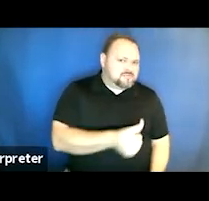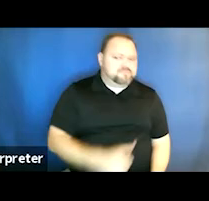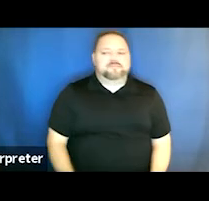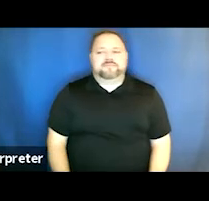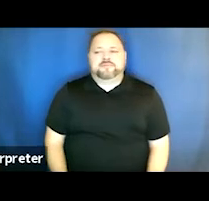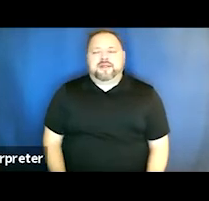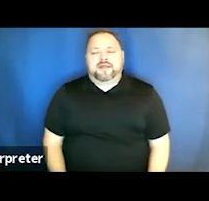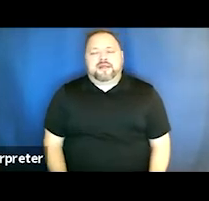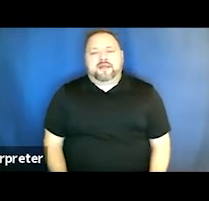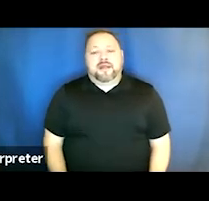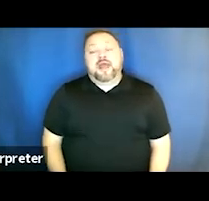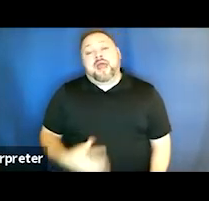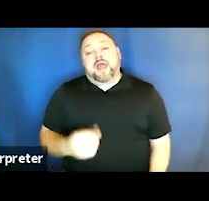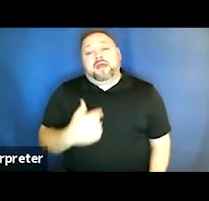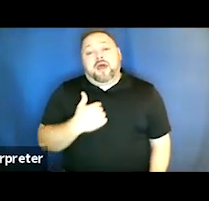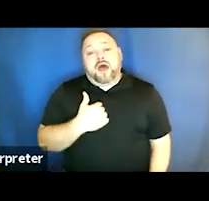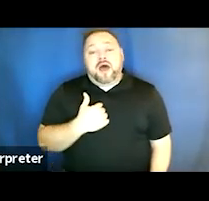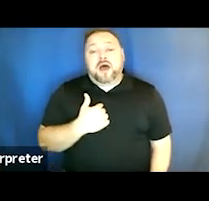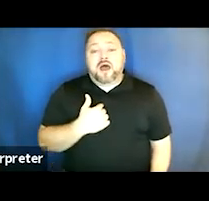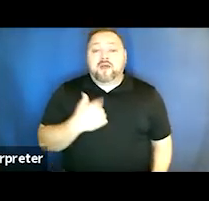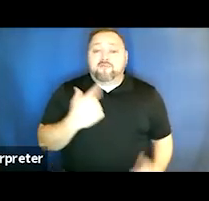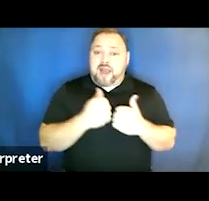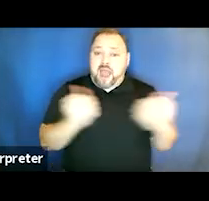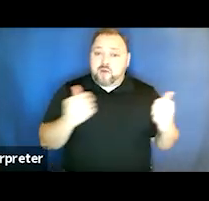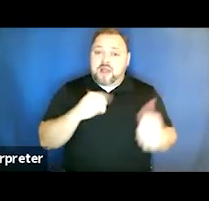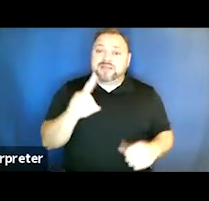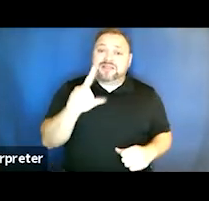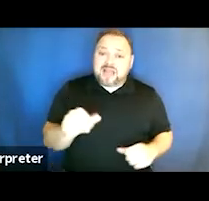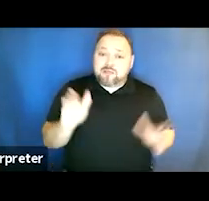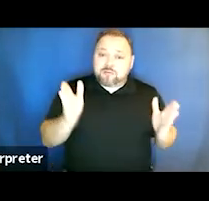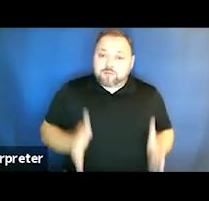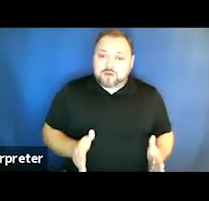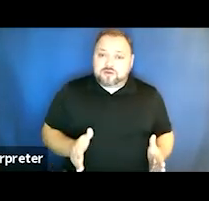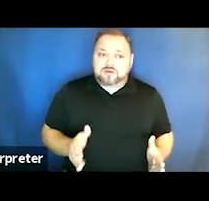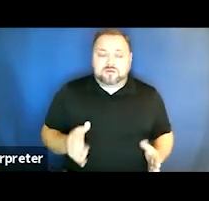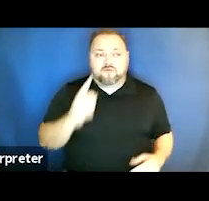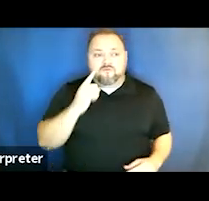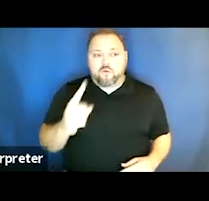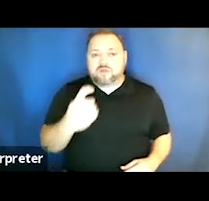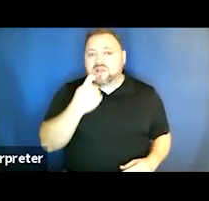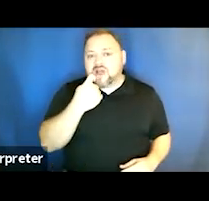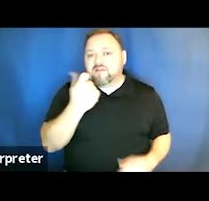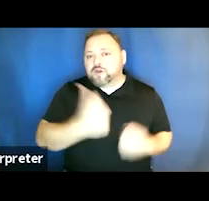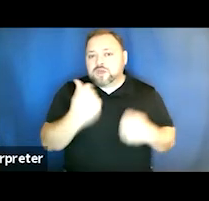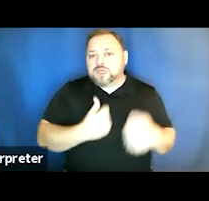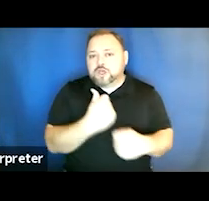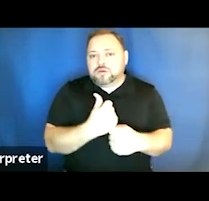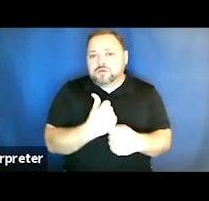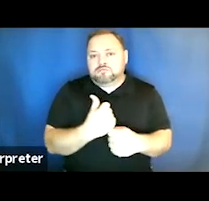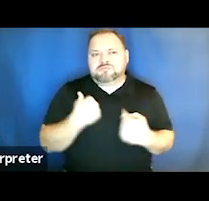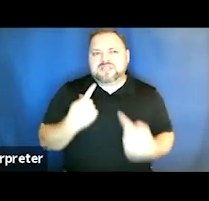I've been out as a disabled person for the last couple of years since I